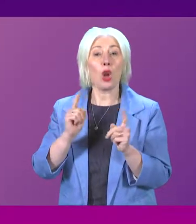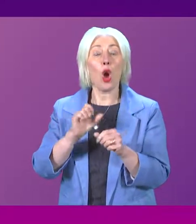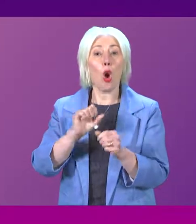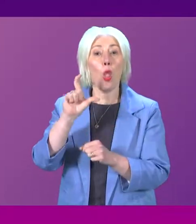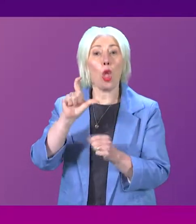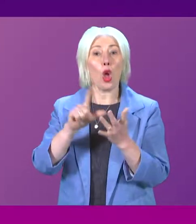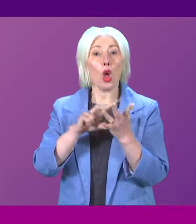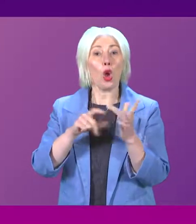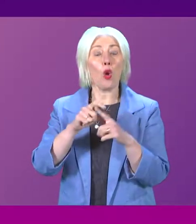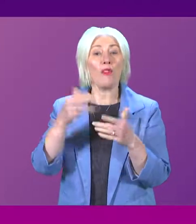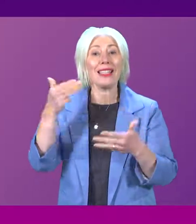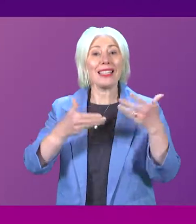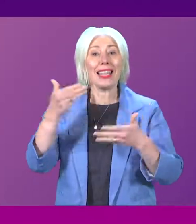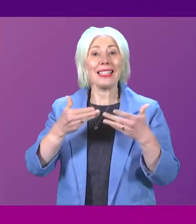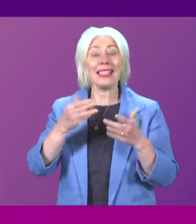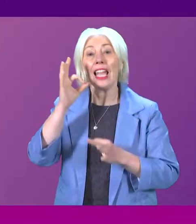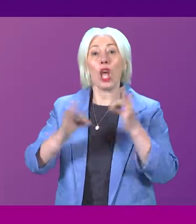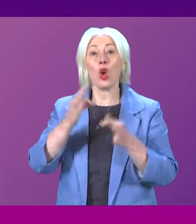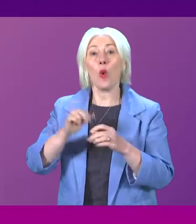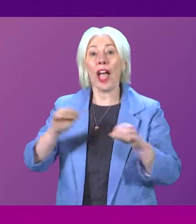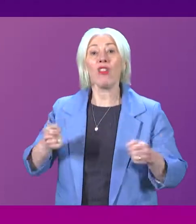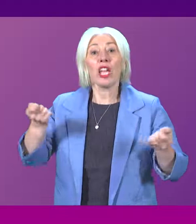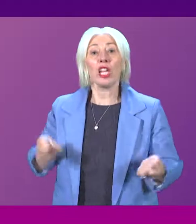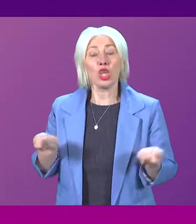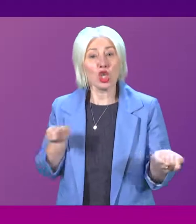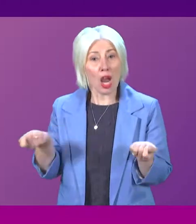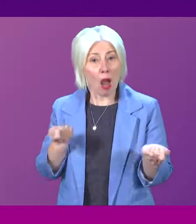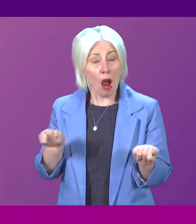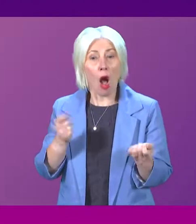The cabinet secretary will take questions at the end of his statement and so there should